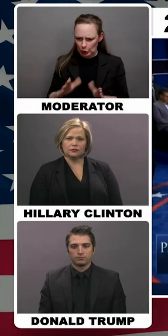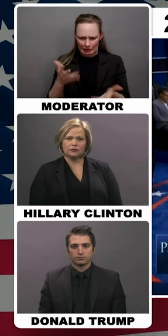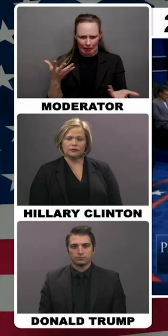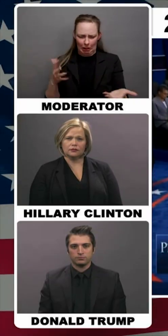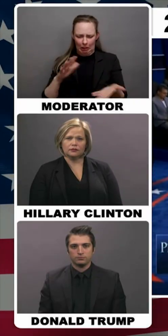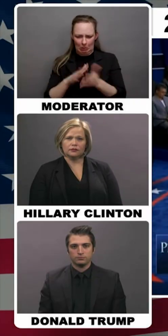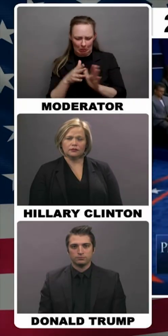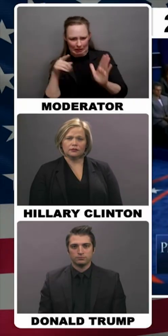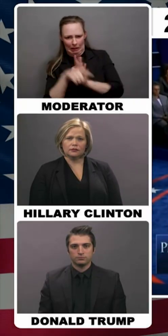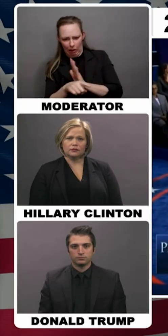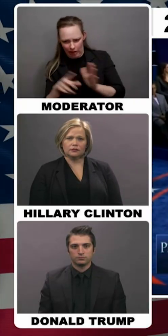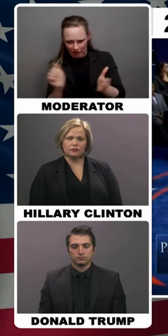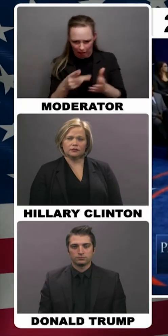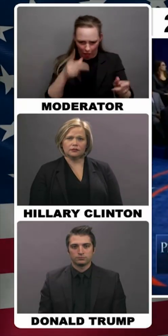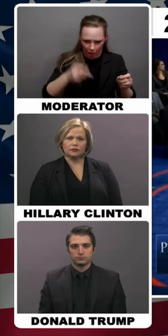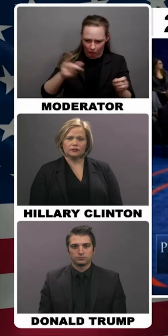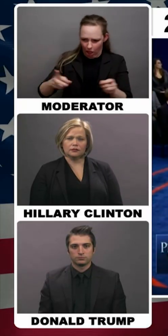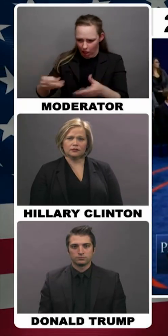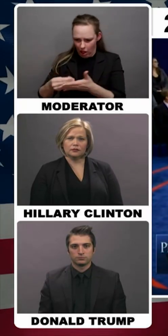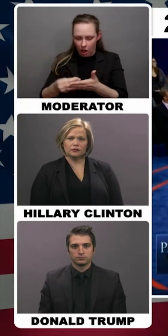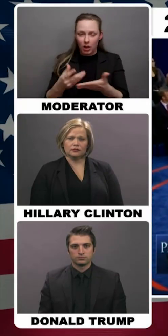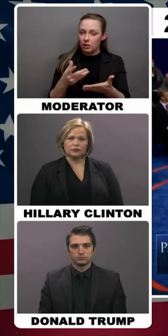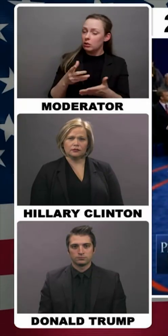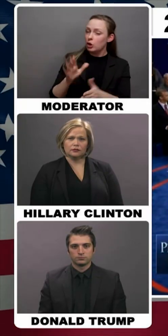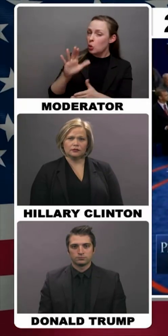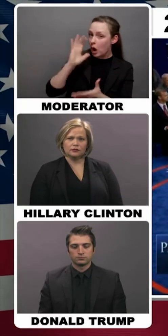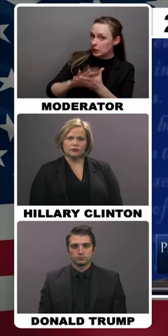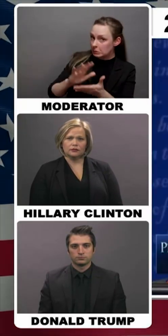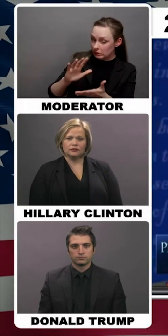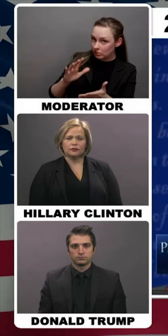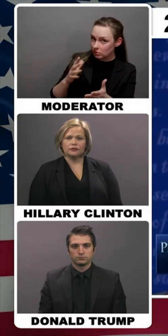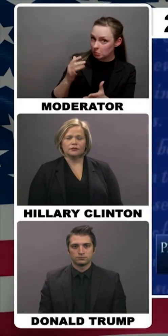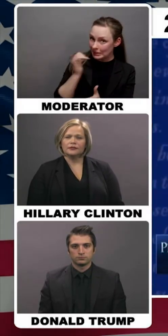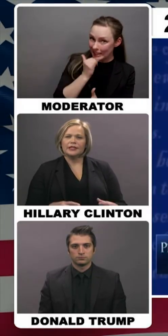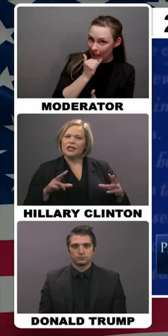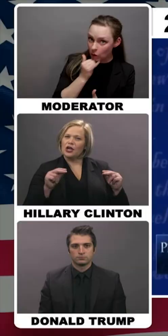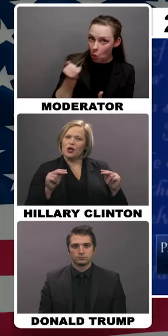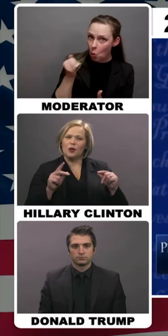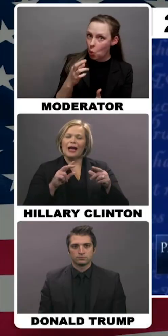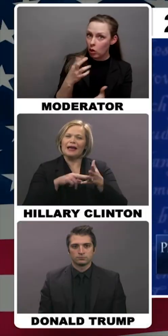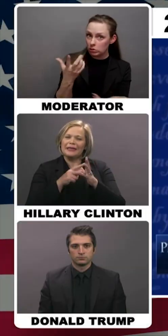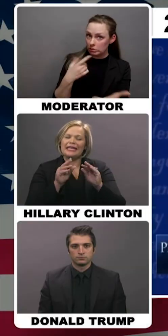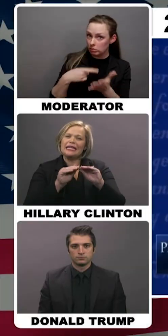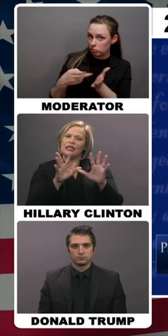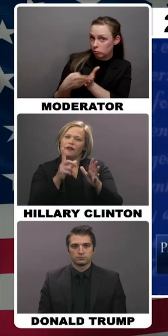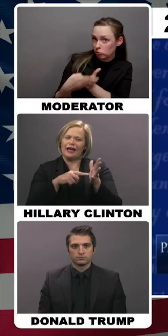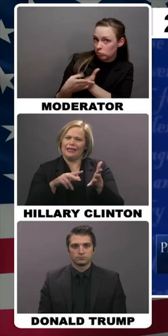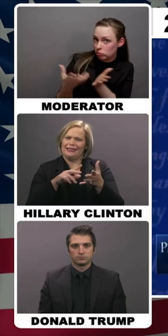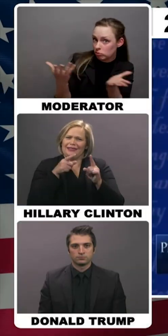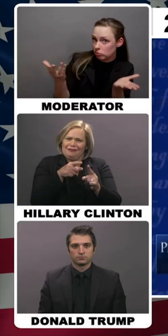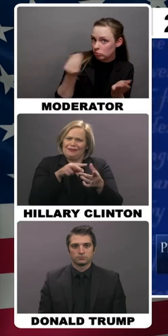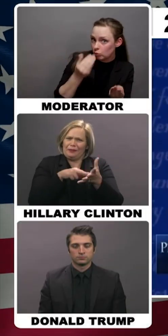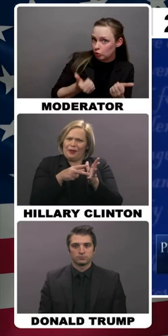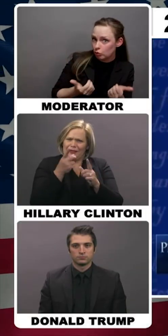Was he mistaken or was his mistake simply telling the truth? No, I mean, he clarified what he meant. And, and it's very clear. Look, we are in a